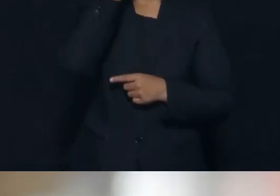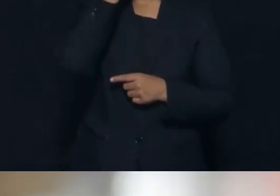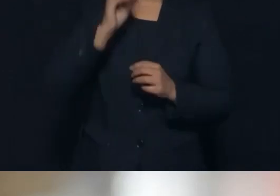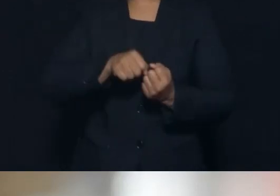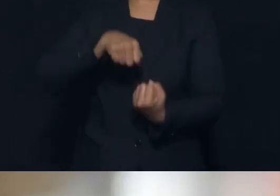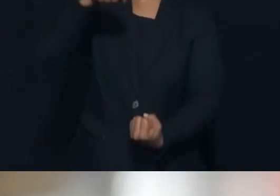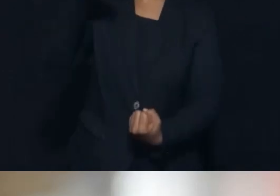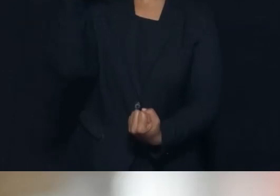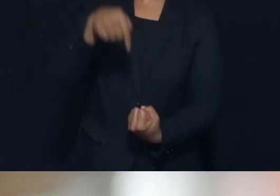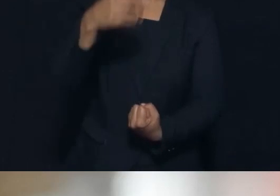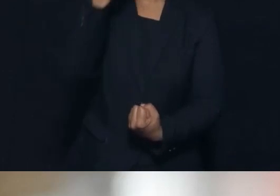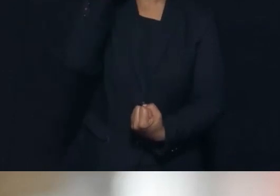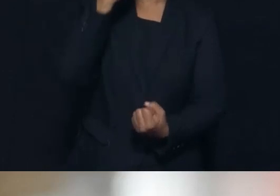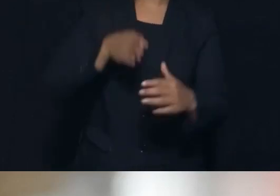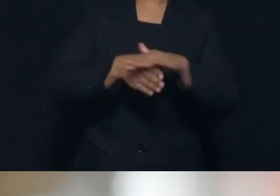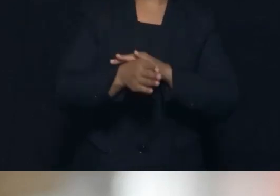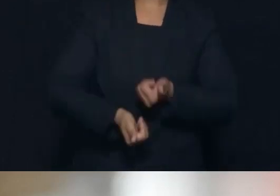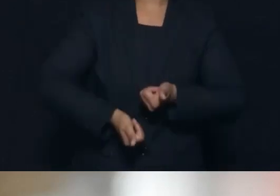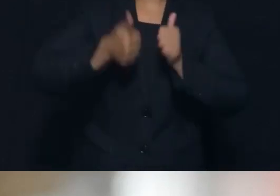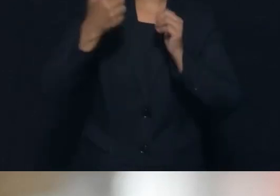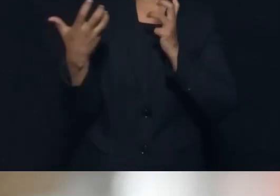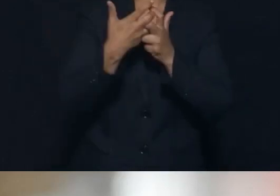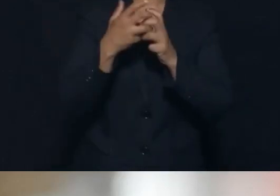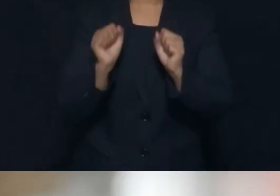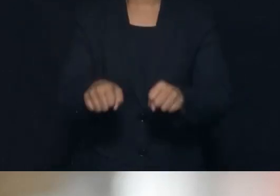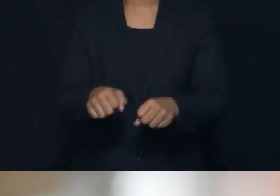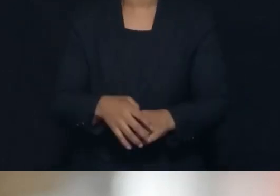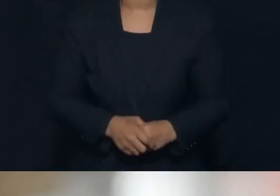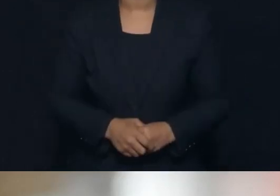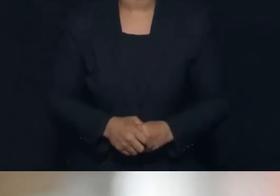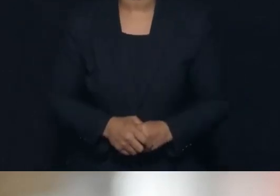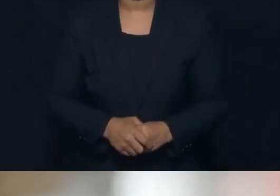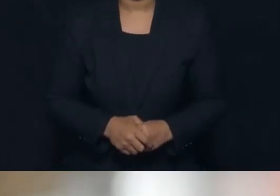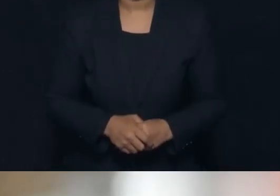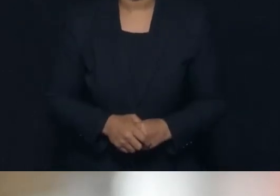The moment we have got for these key sectors developments in order to make those processes